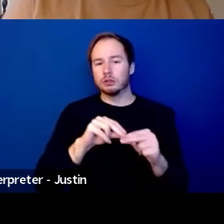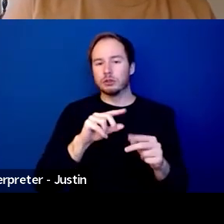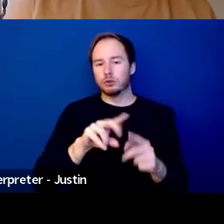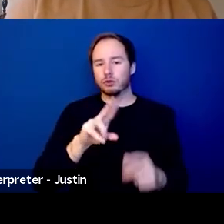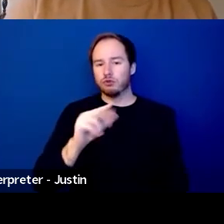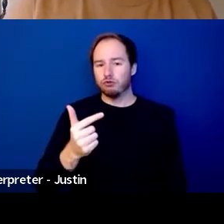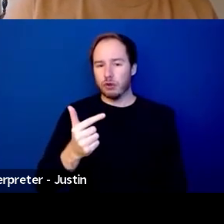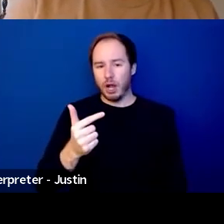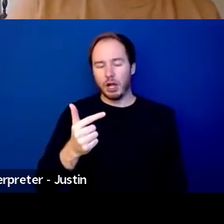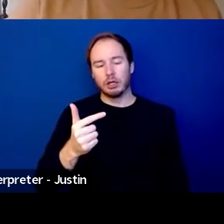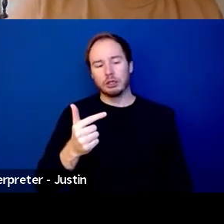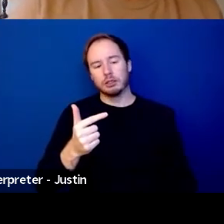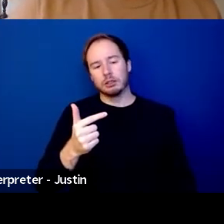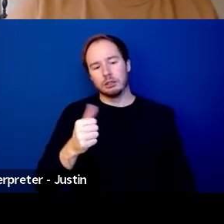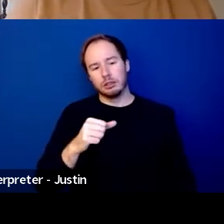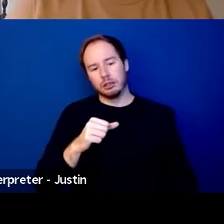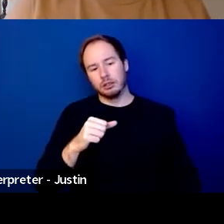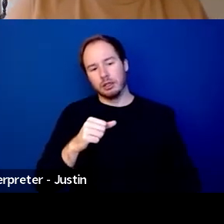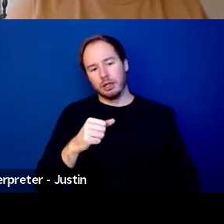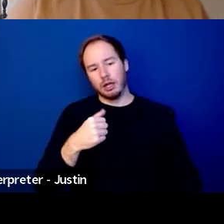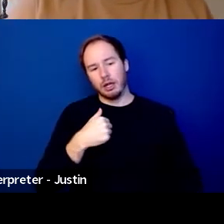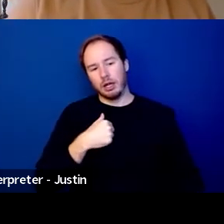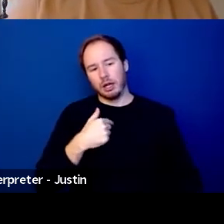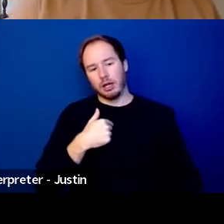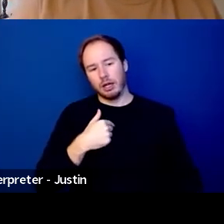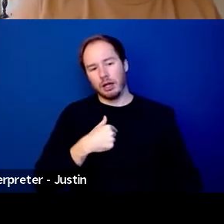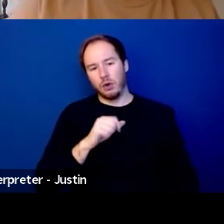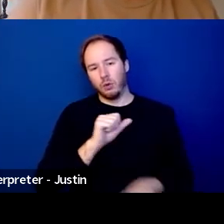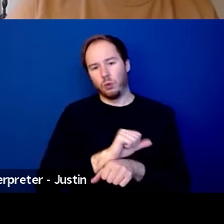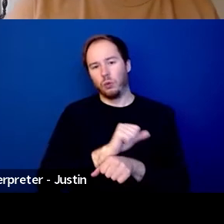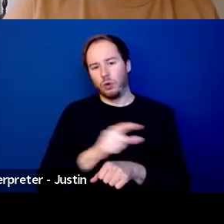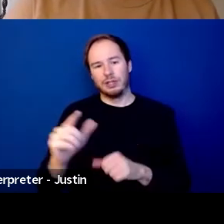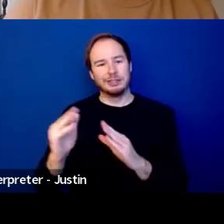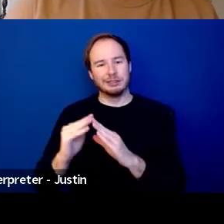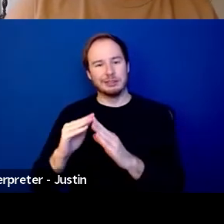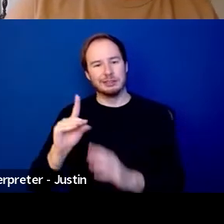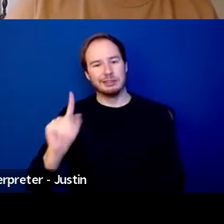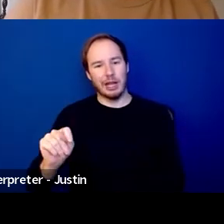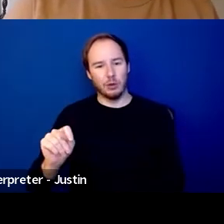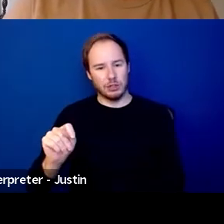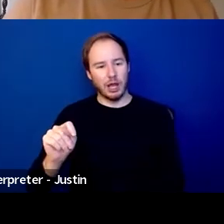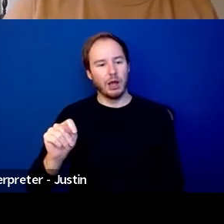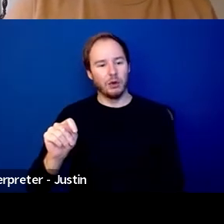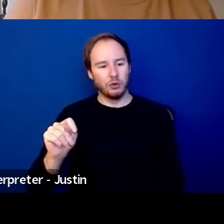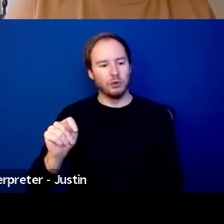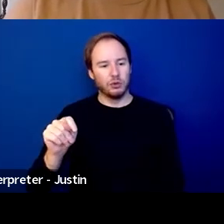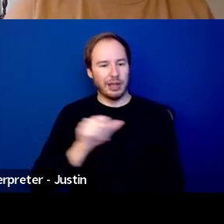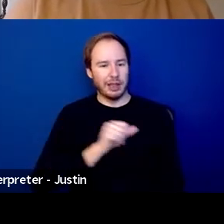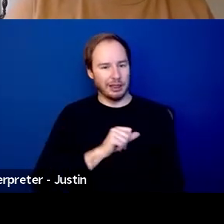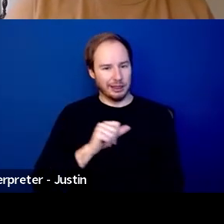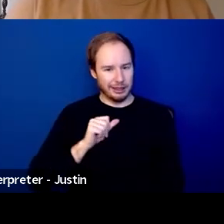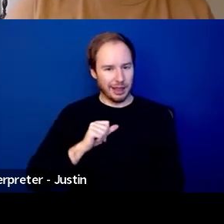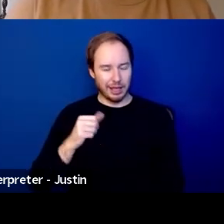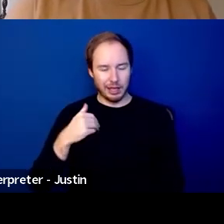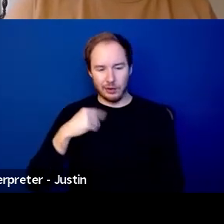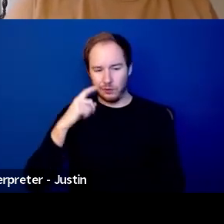so I worked in the Downtown Area of Atlanta, and that was a location where we were seeing